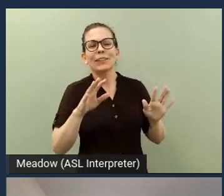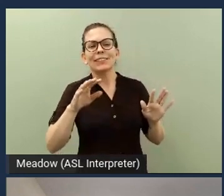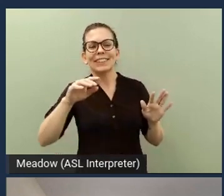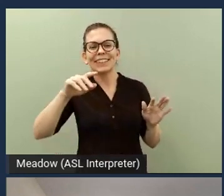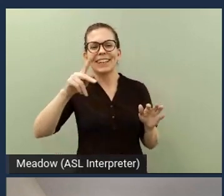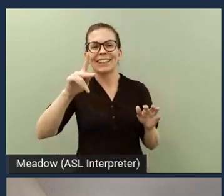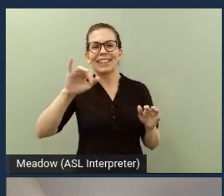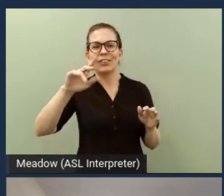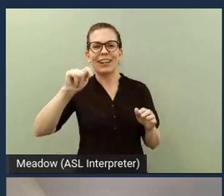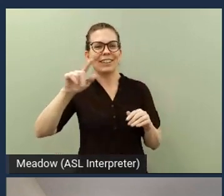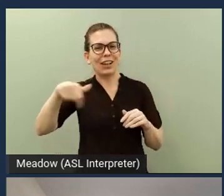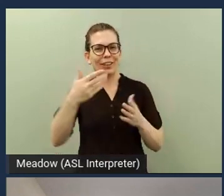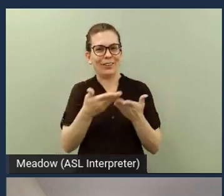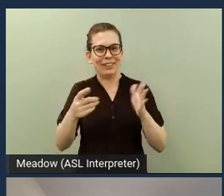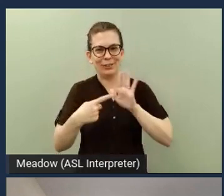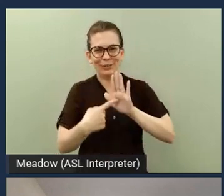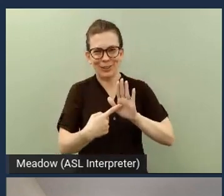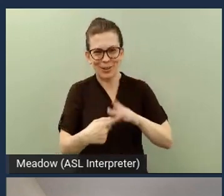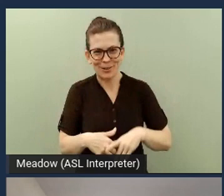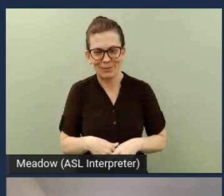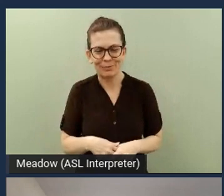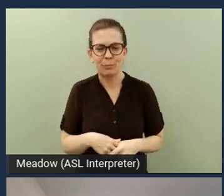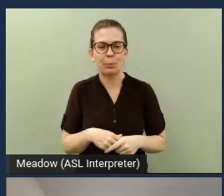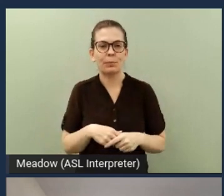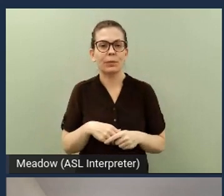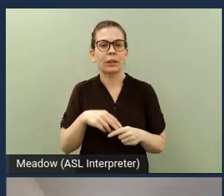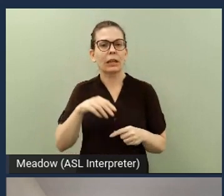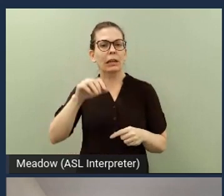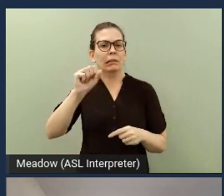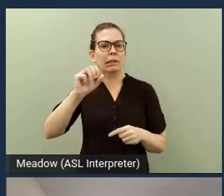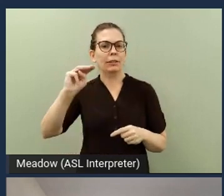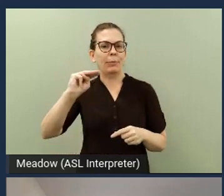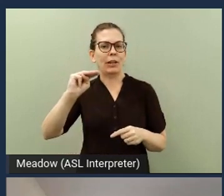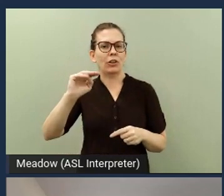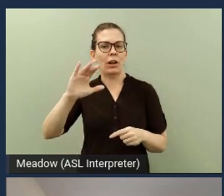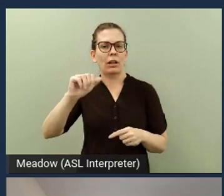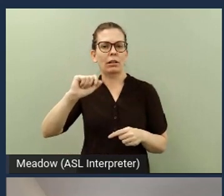that I wanna show you is the SageMaker callback step,